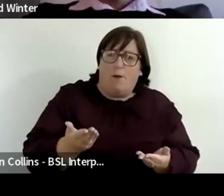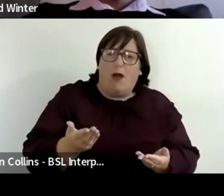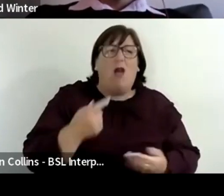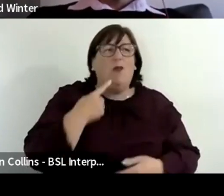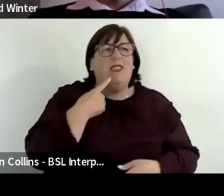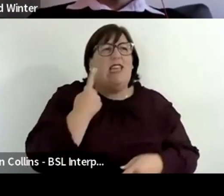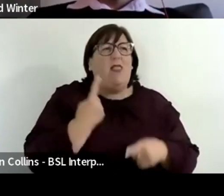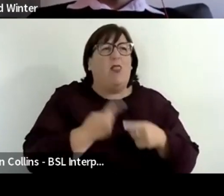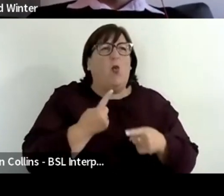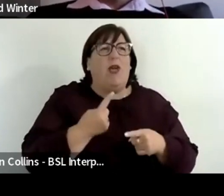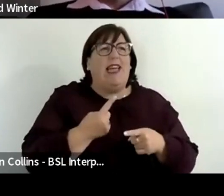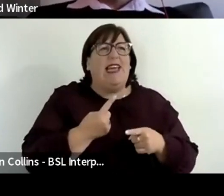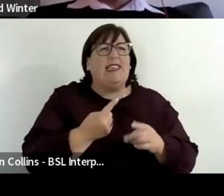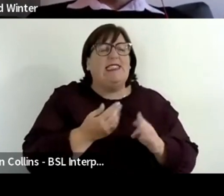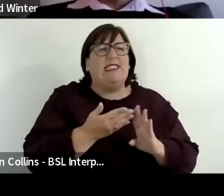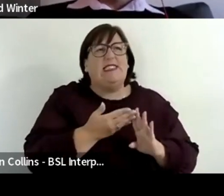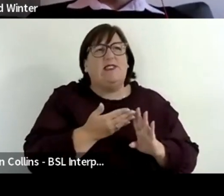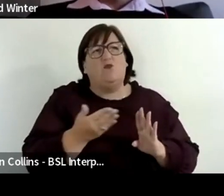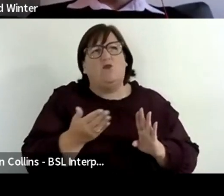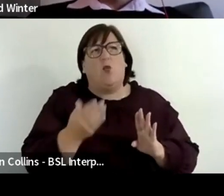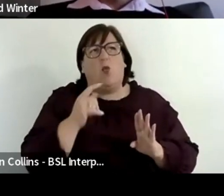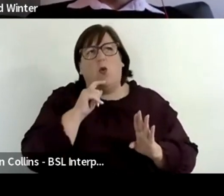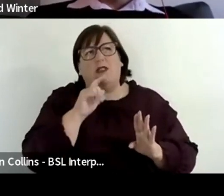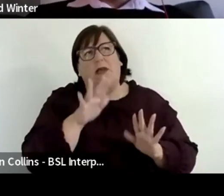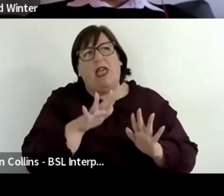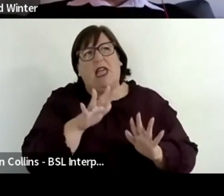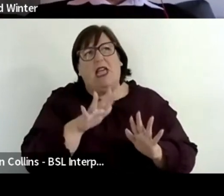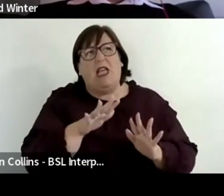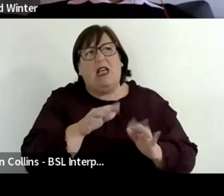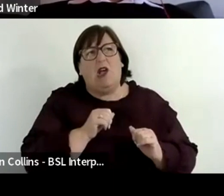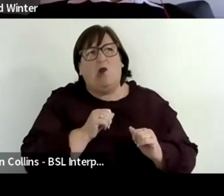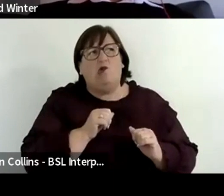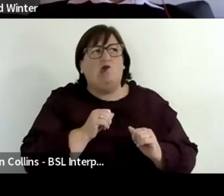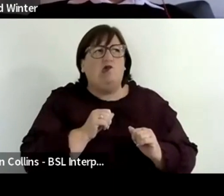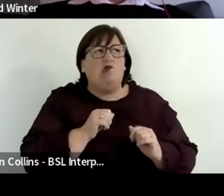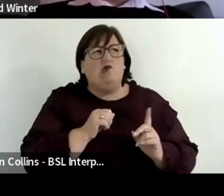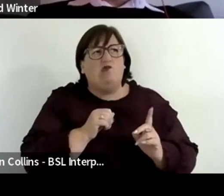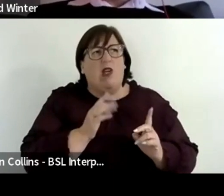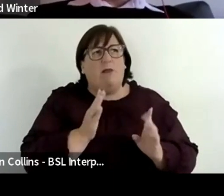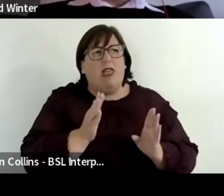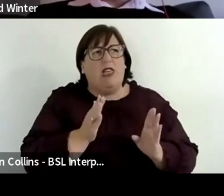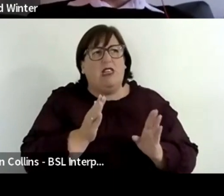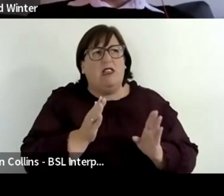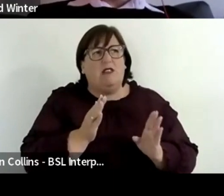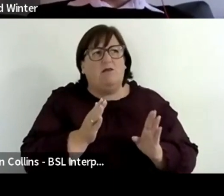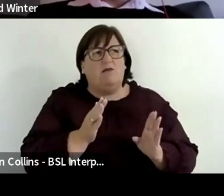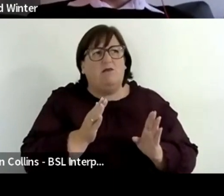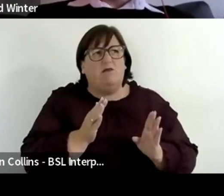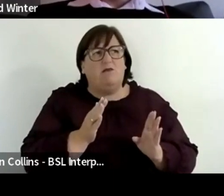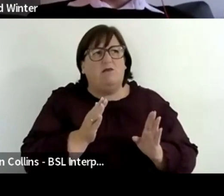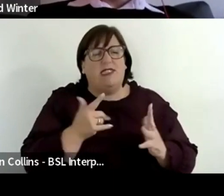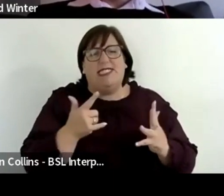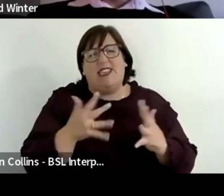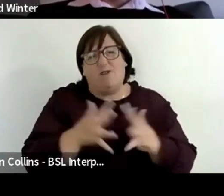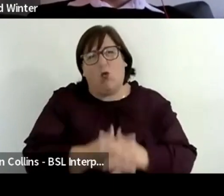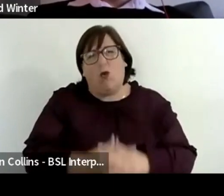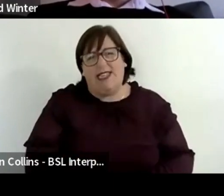job advert to employee literally day one has been about seven weeks. That was super-quick.